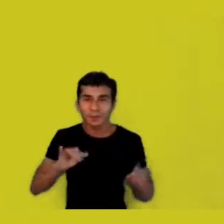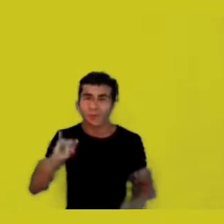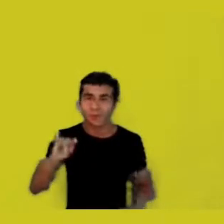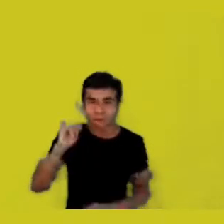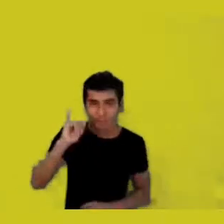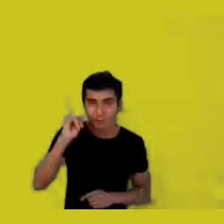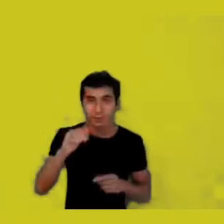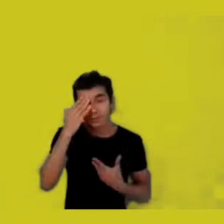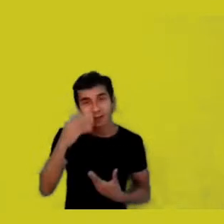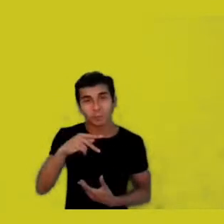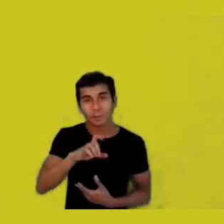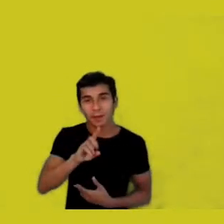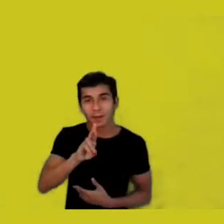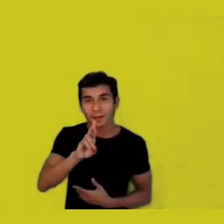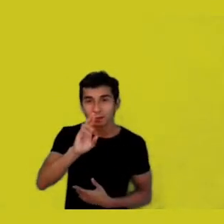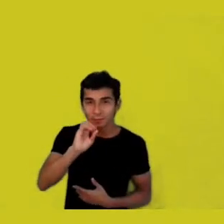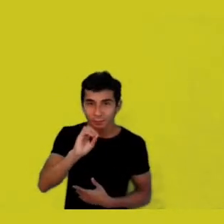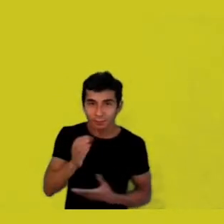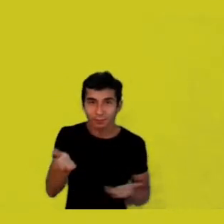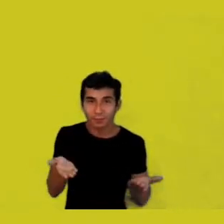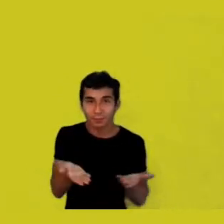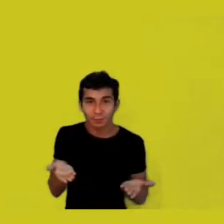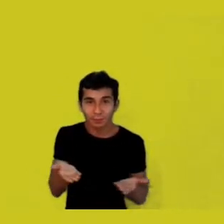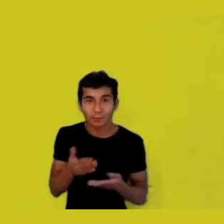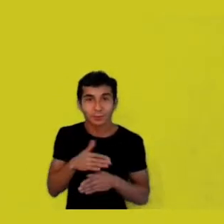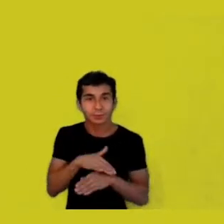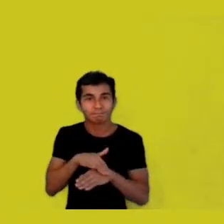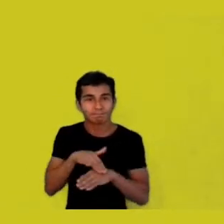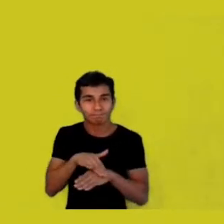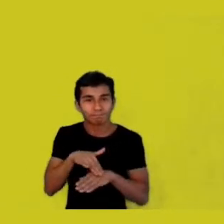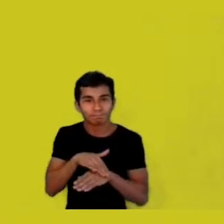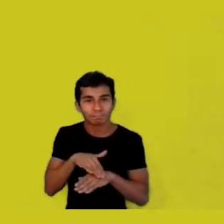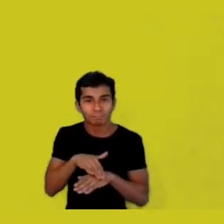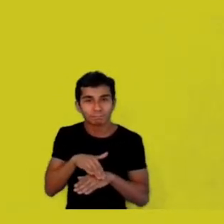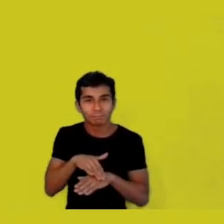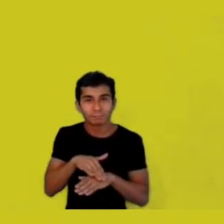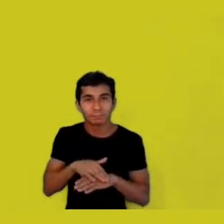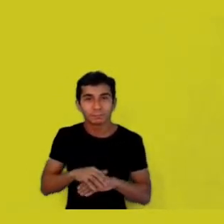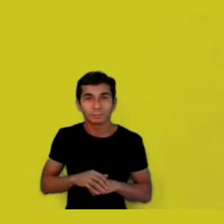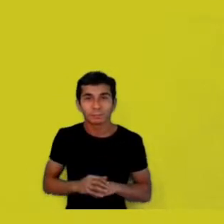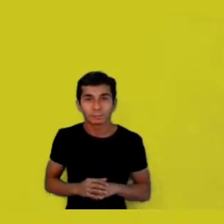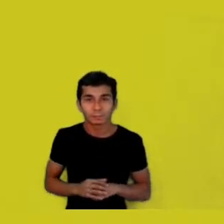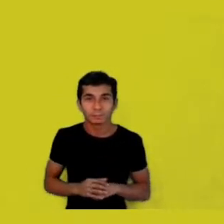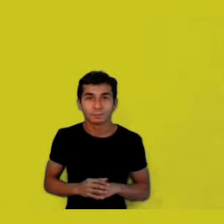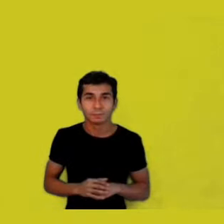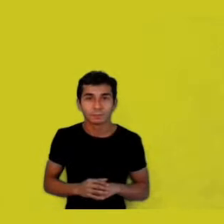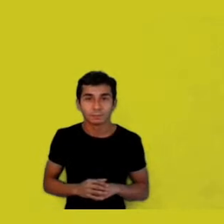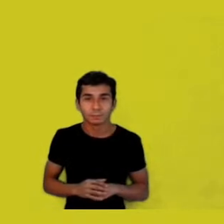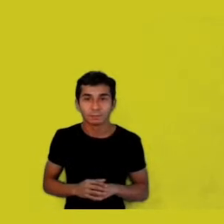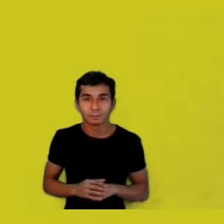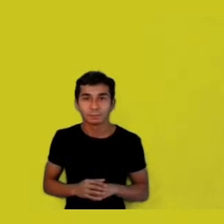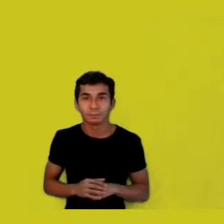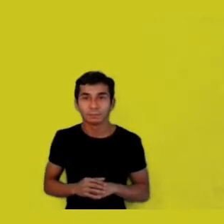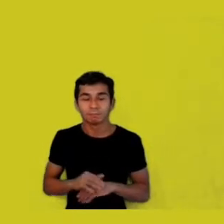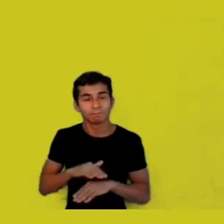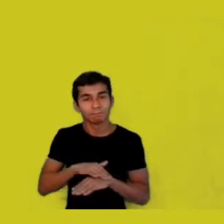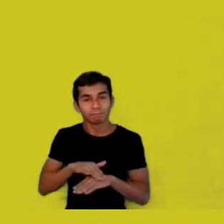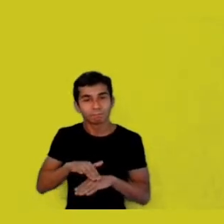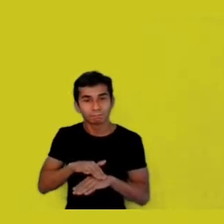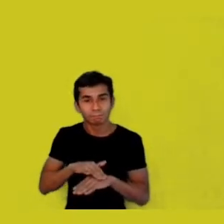for today’s conversation, so productive, and his reflections,